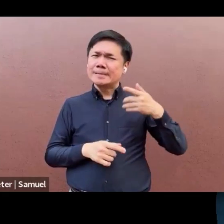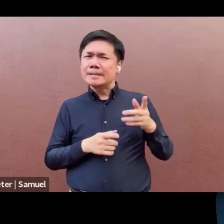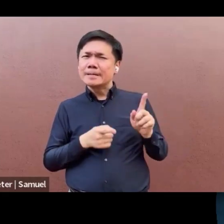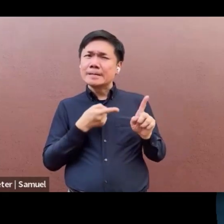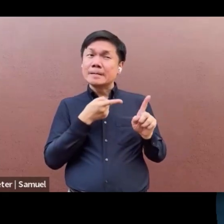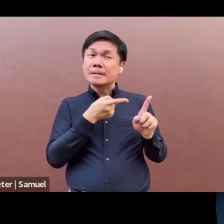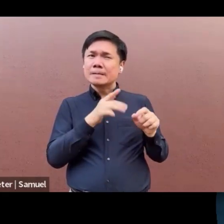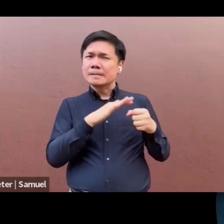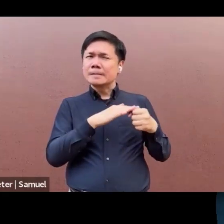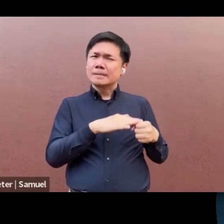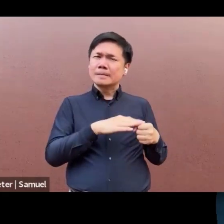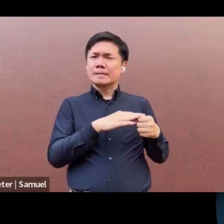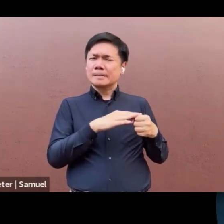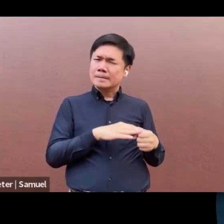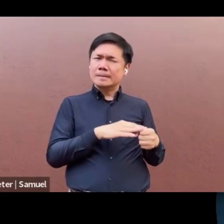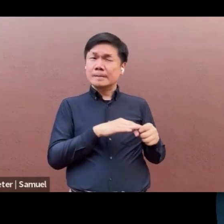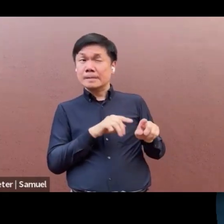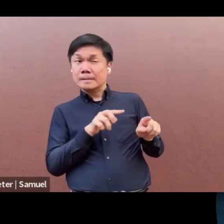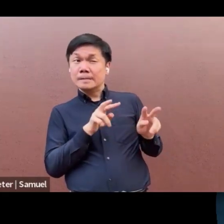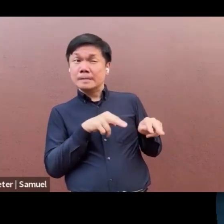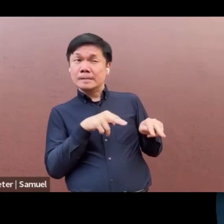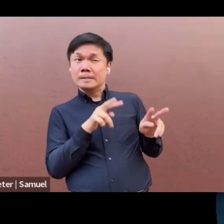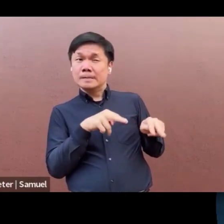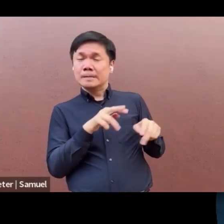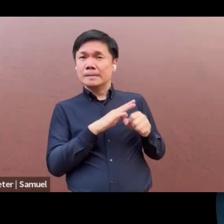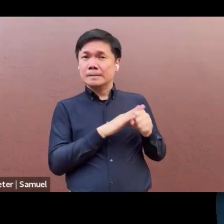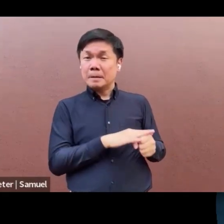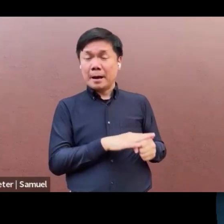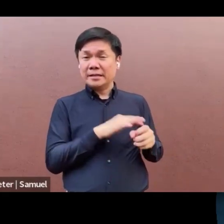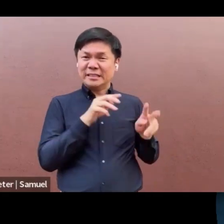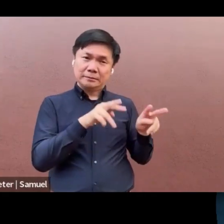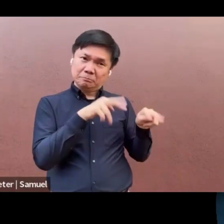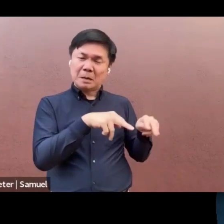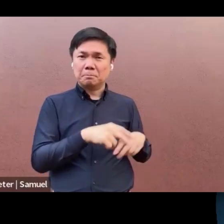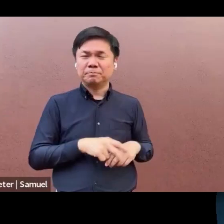So if we apply that to, you know, for instance, a disabled context where we might find that those